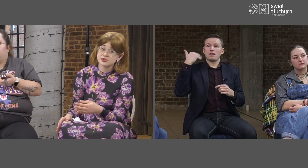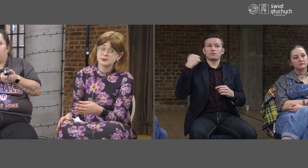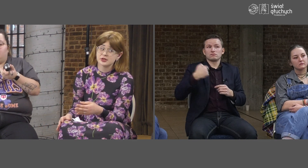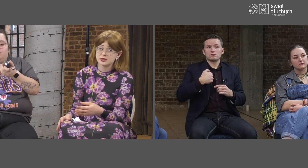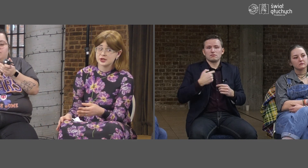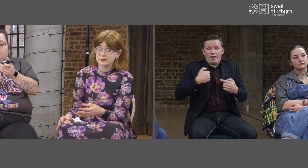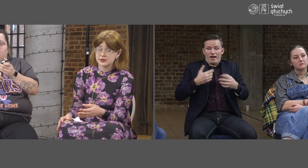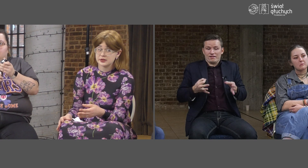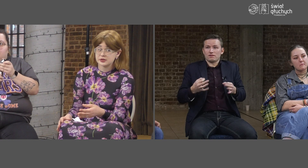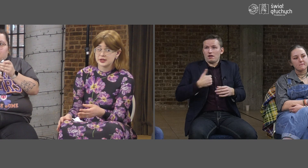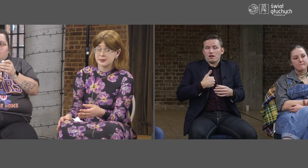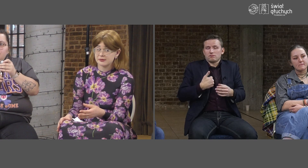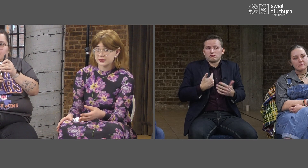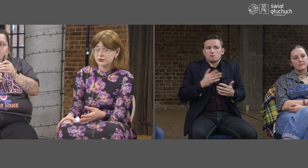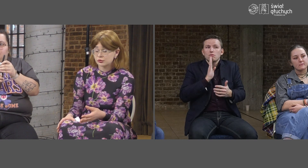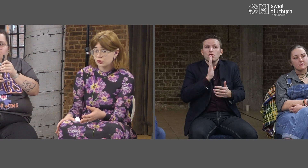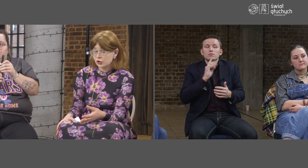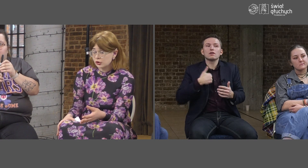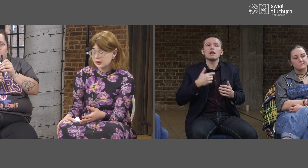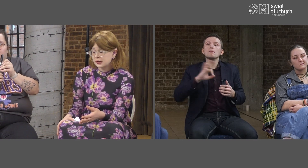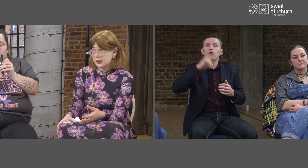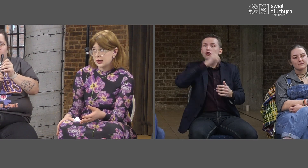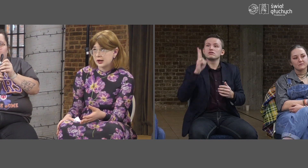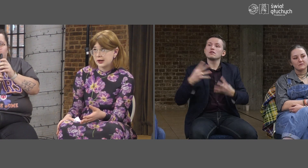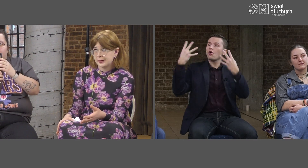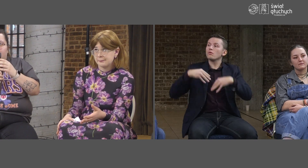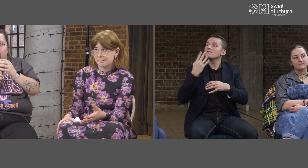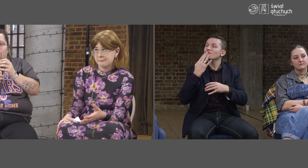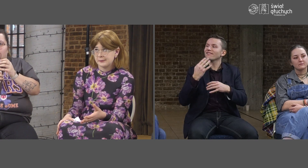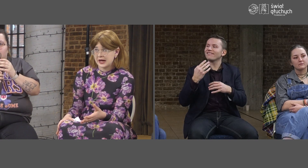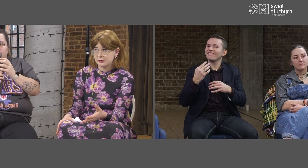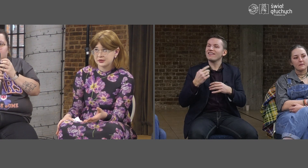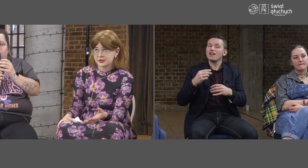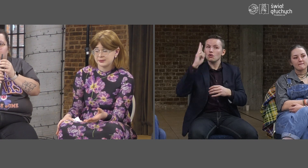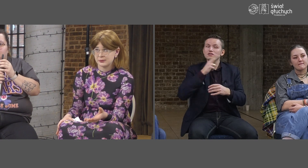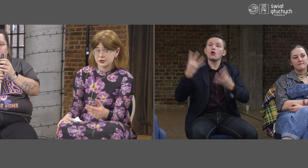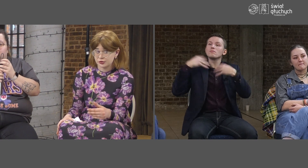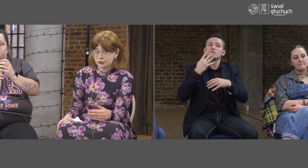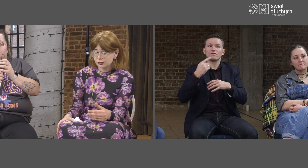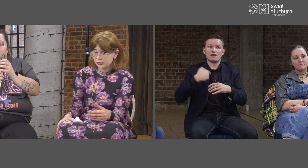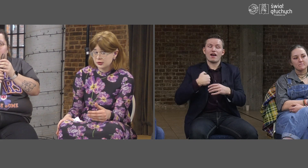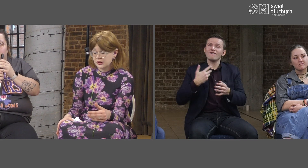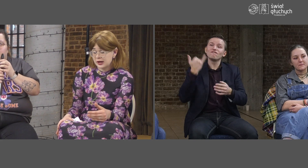My parents also said that I had a hearing defect or that I had hearing loss,